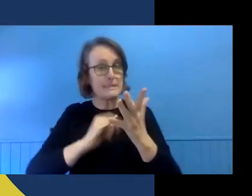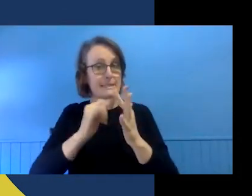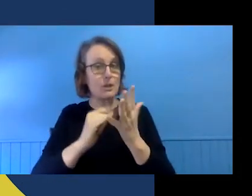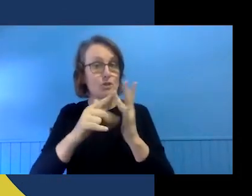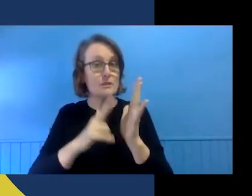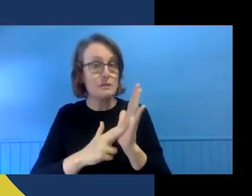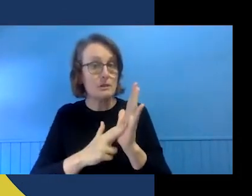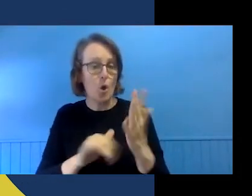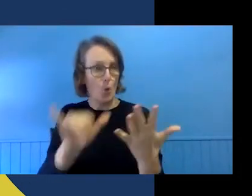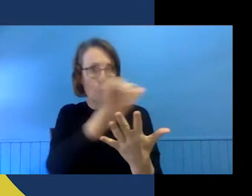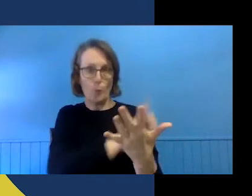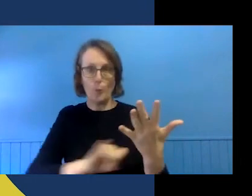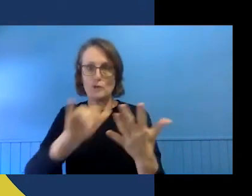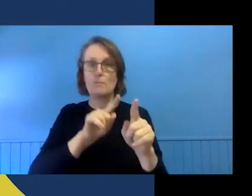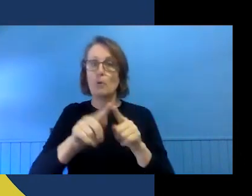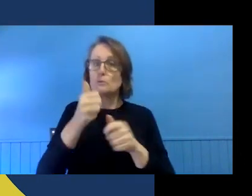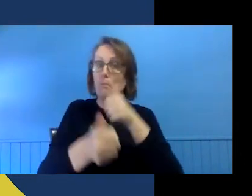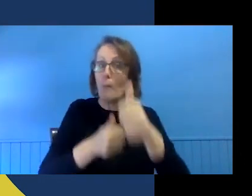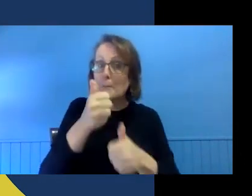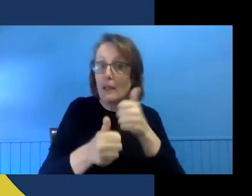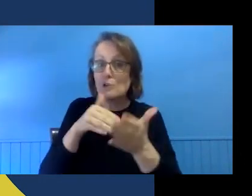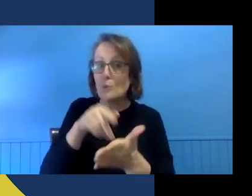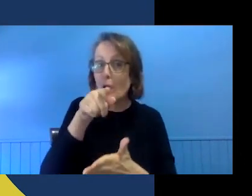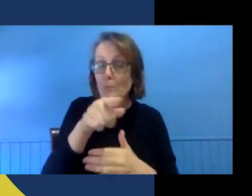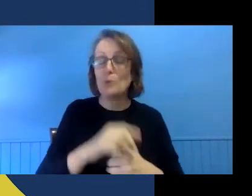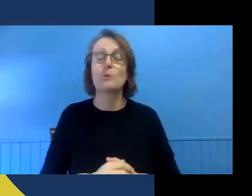sessions helped shape your thinking during this program and,